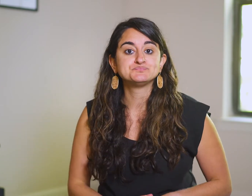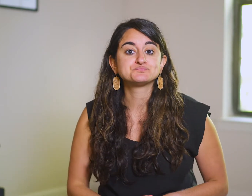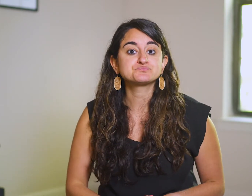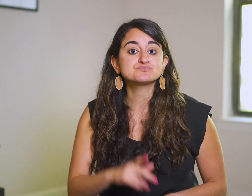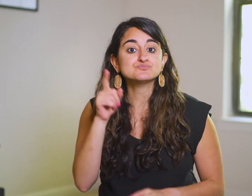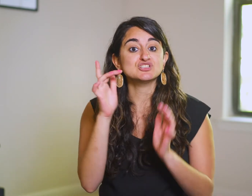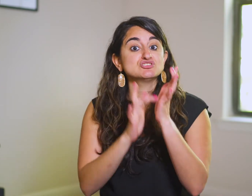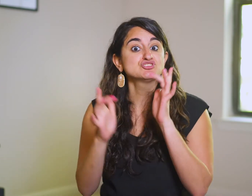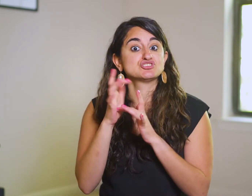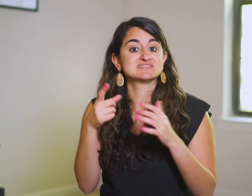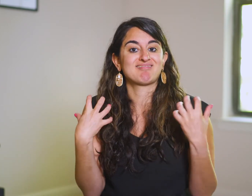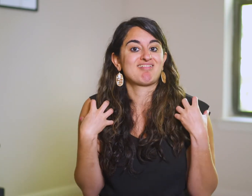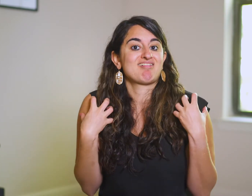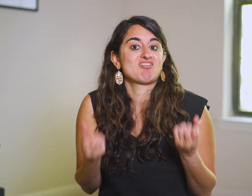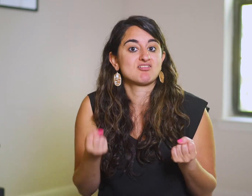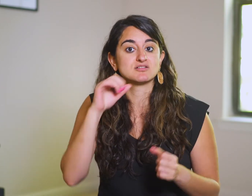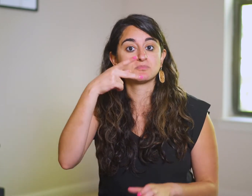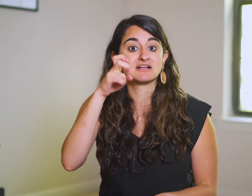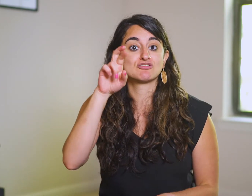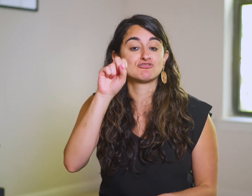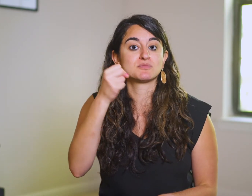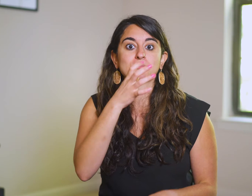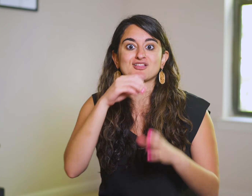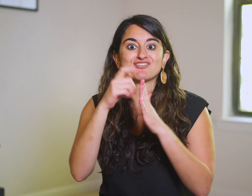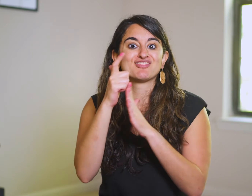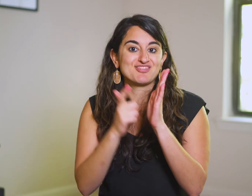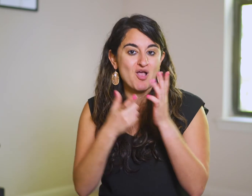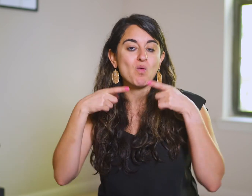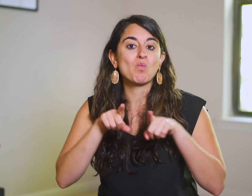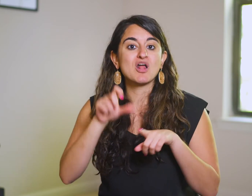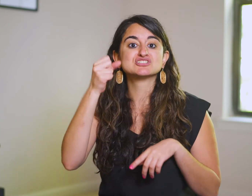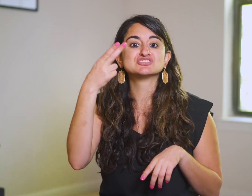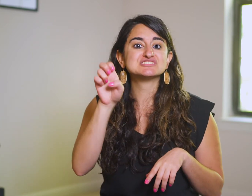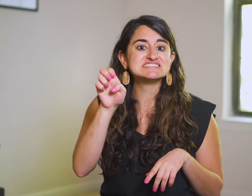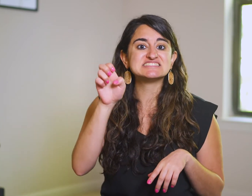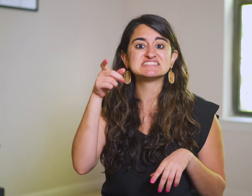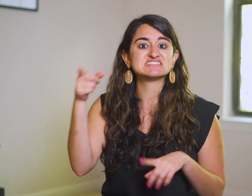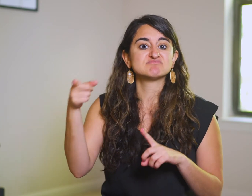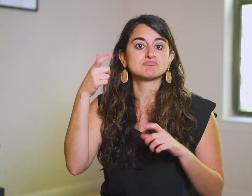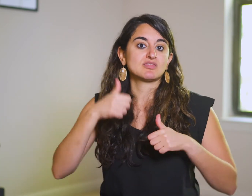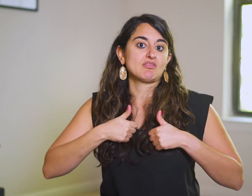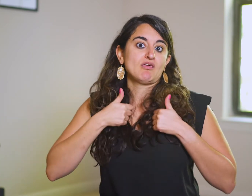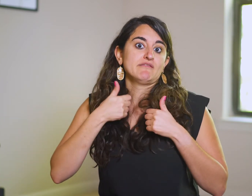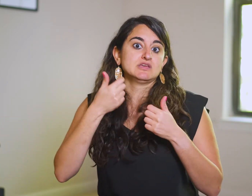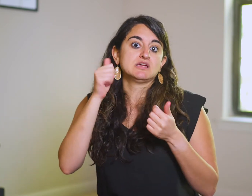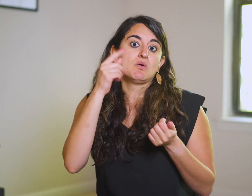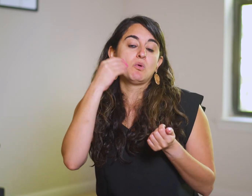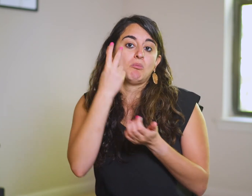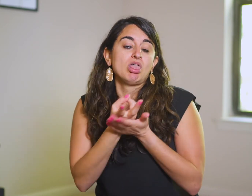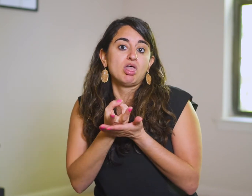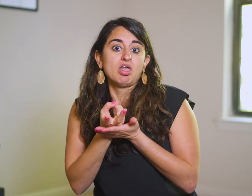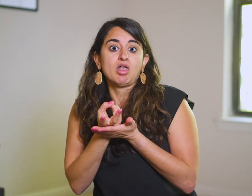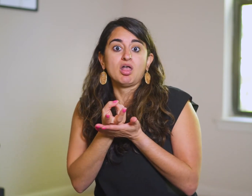Jesus heals Peter’s mother-in-law while she is lying down at home,